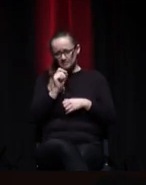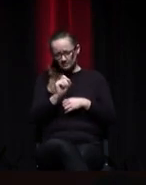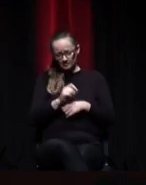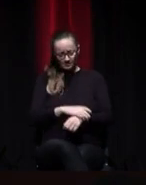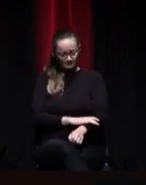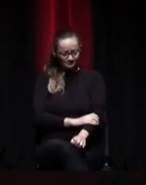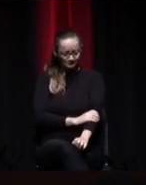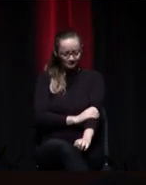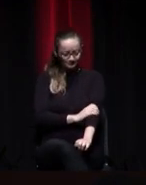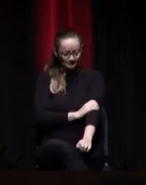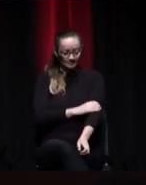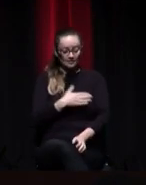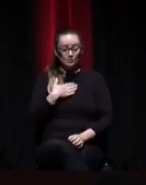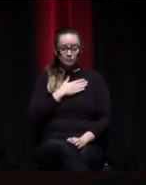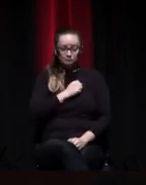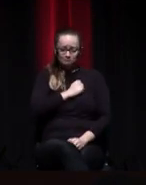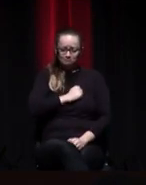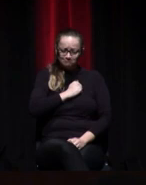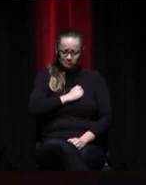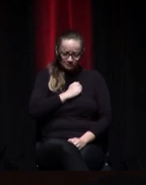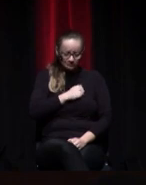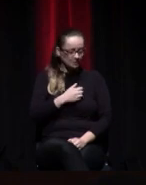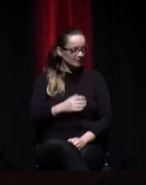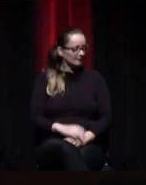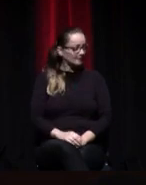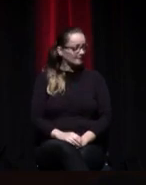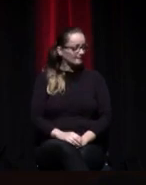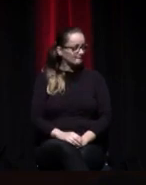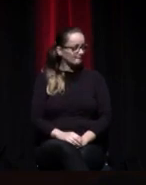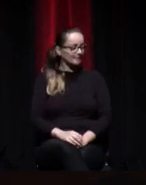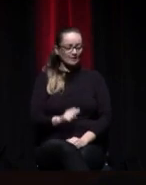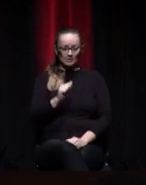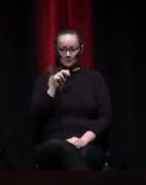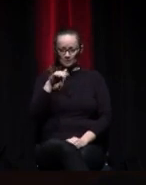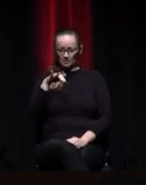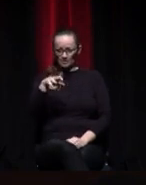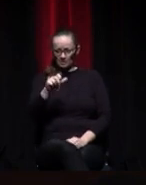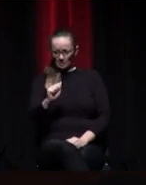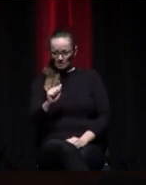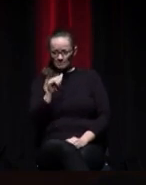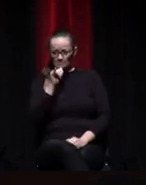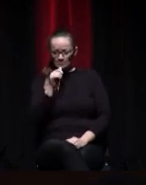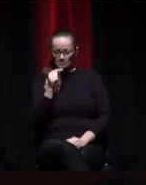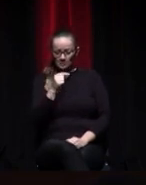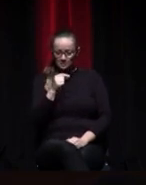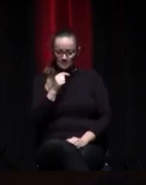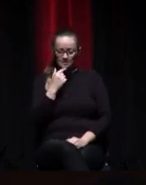I loved when Aurea said that we're heckled through desire.